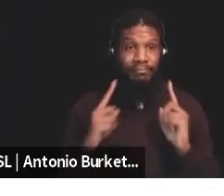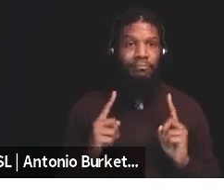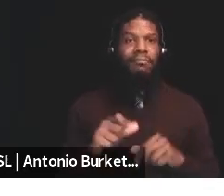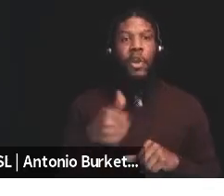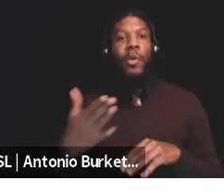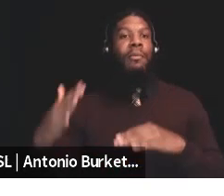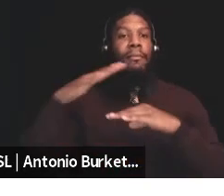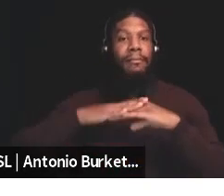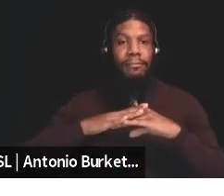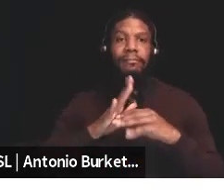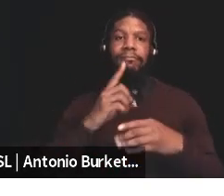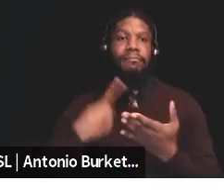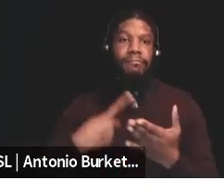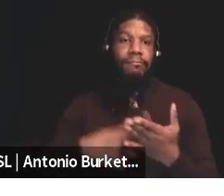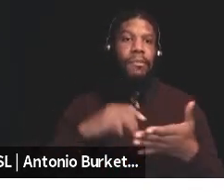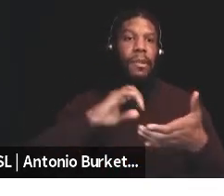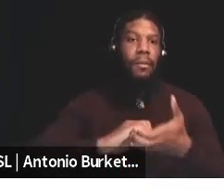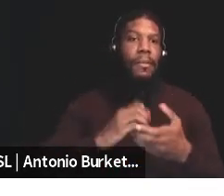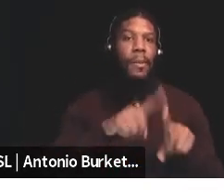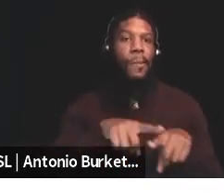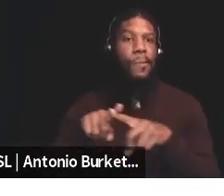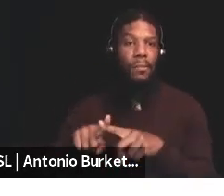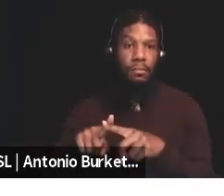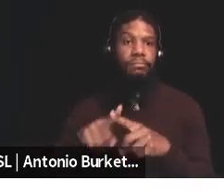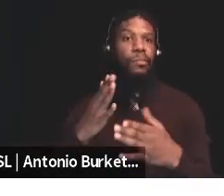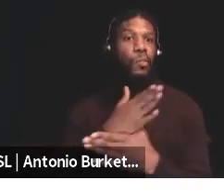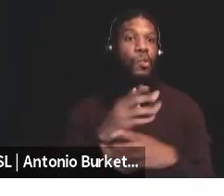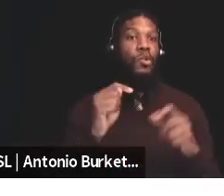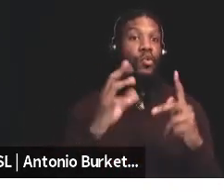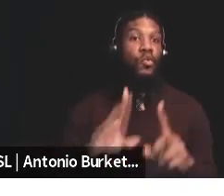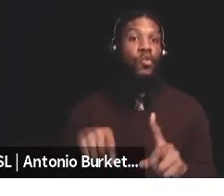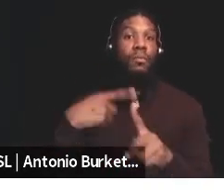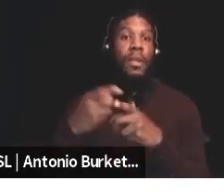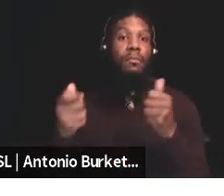collaboration and interdependence between tutors and administrators. I think it is pretty easy for